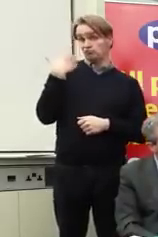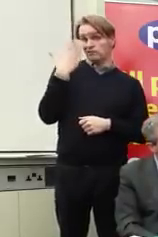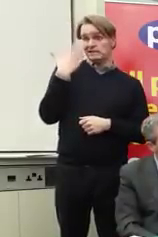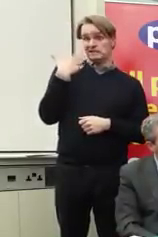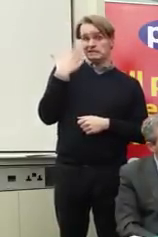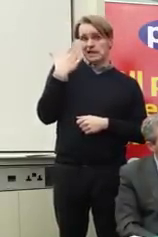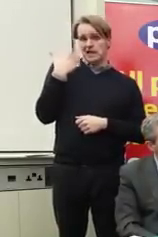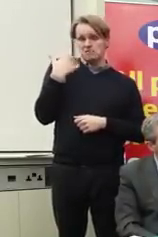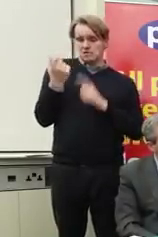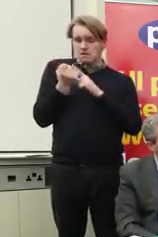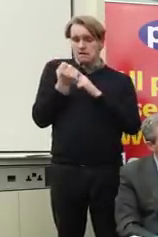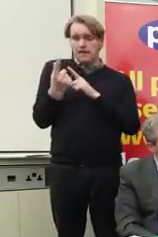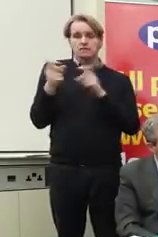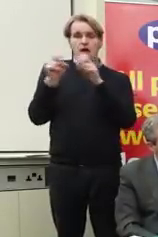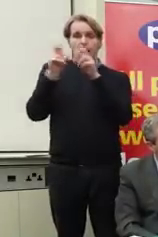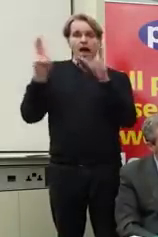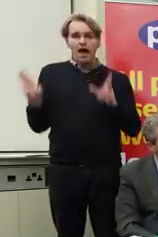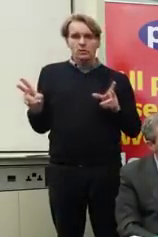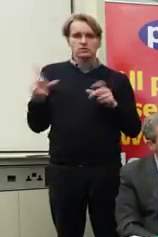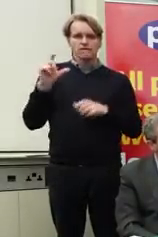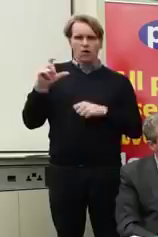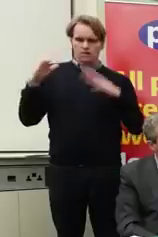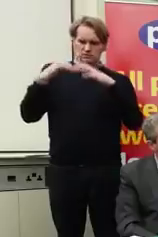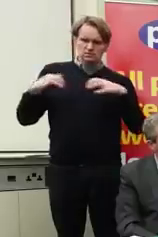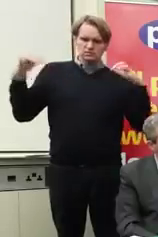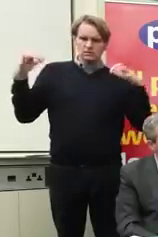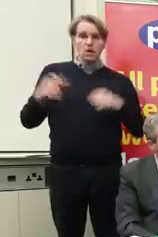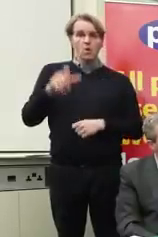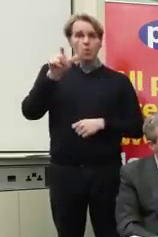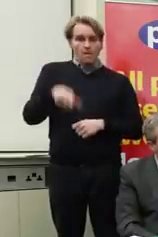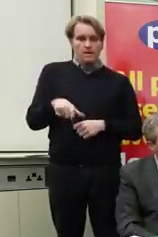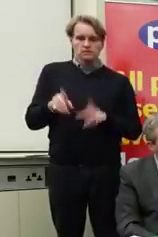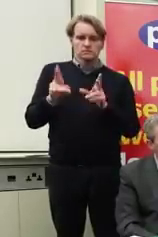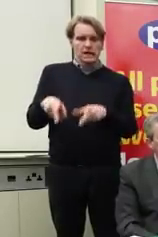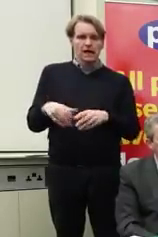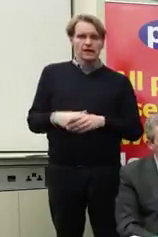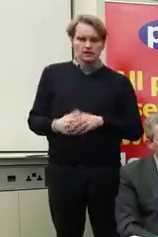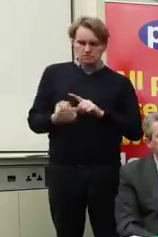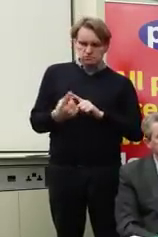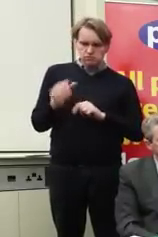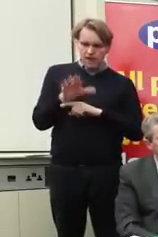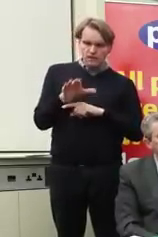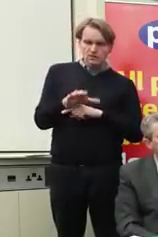entrance a homeless person died a month ago we're talking about a scandalous